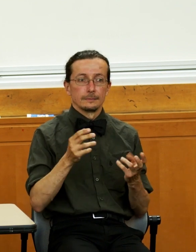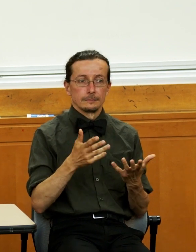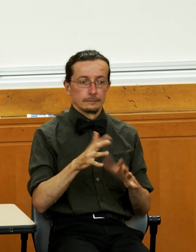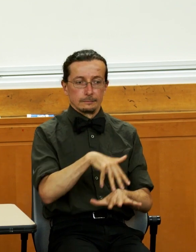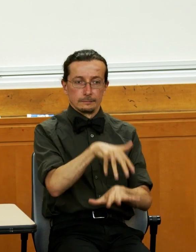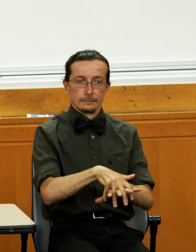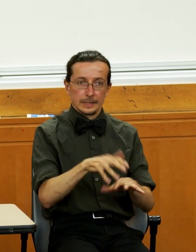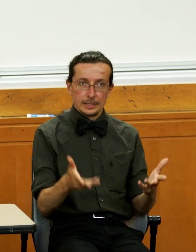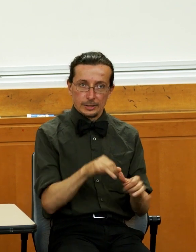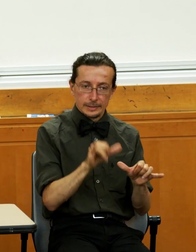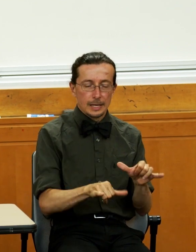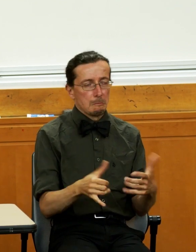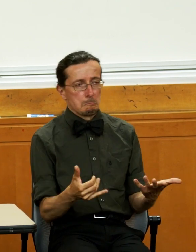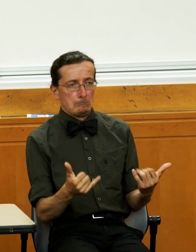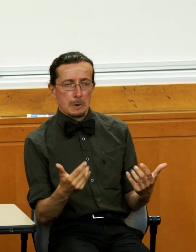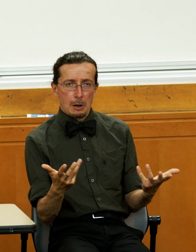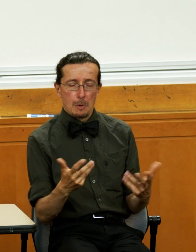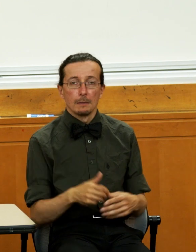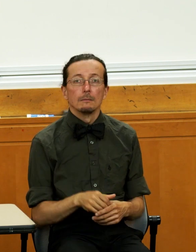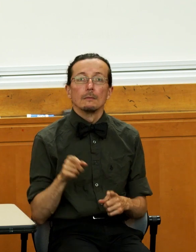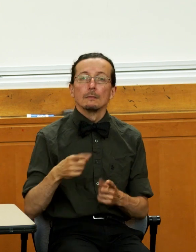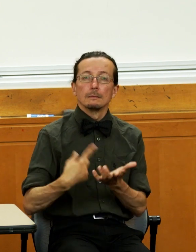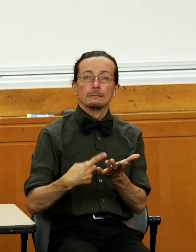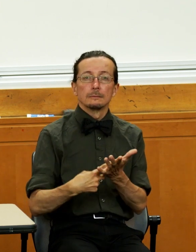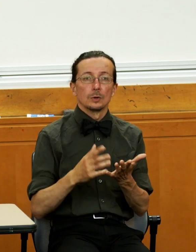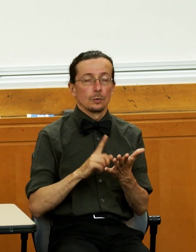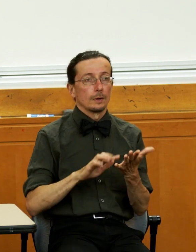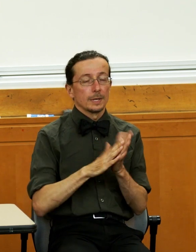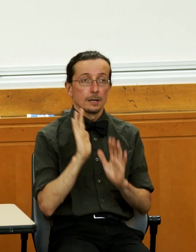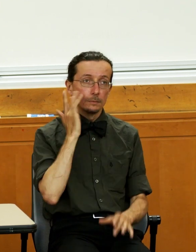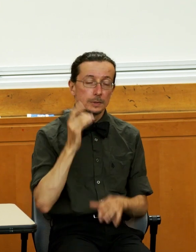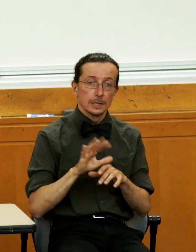In the essay, Professor Bell discusses what became a theme in his work, the persistence and